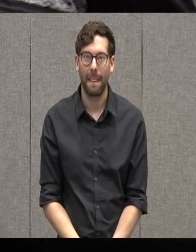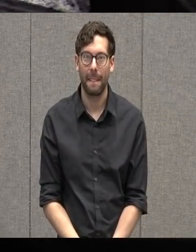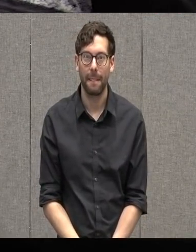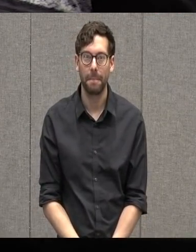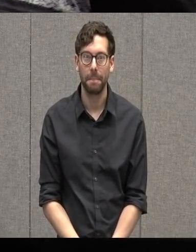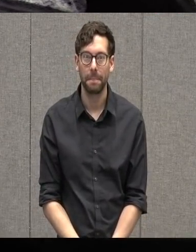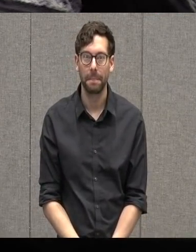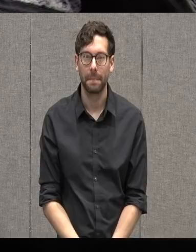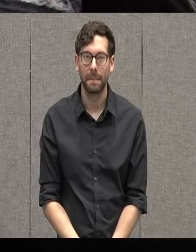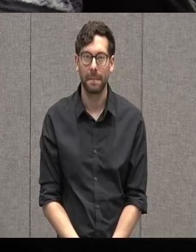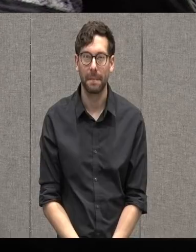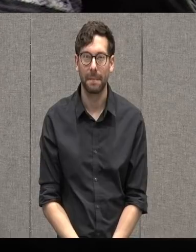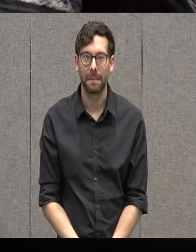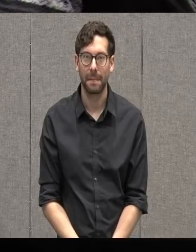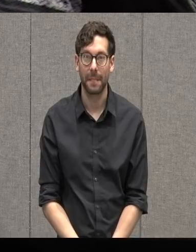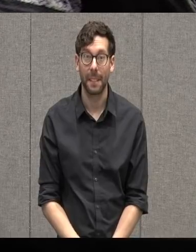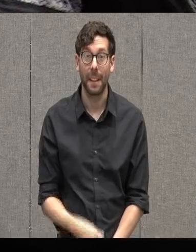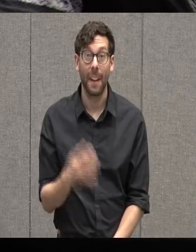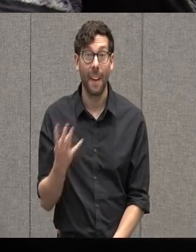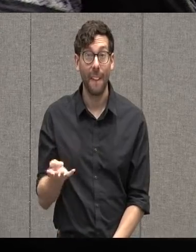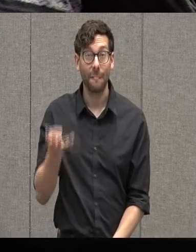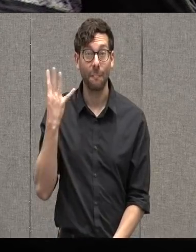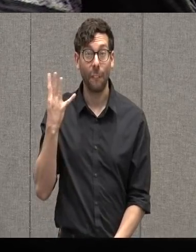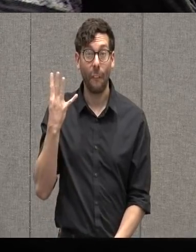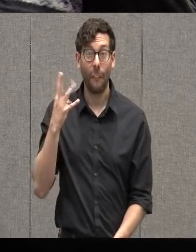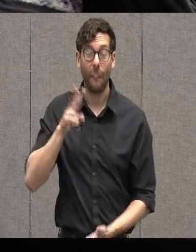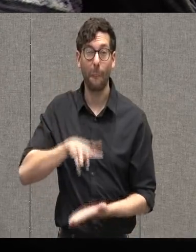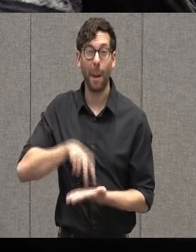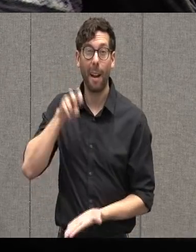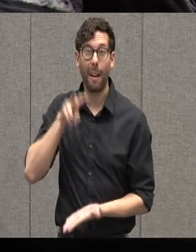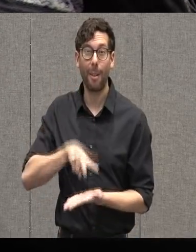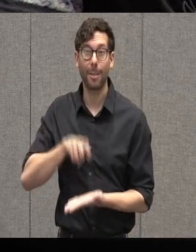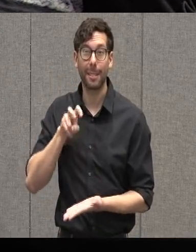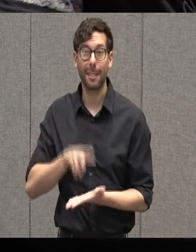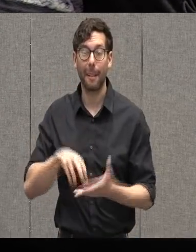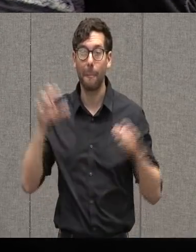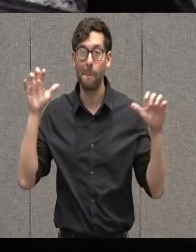Four bouncing monsters are jumping on beds.